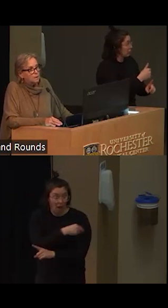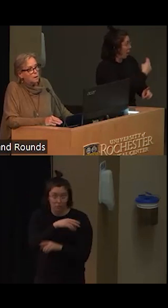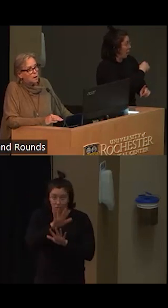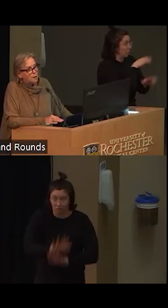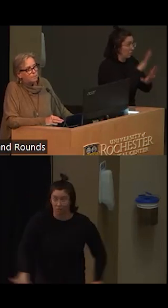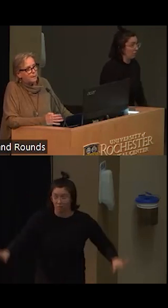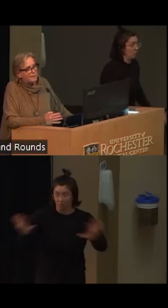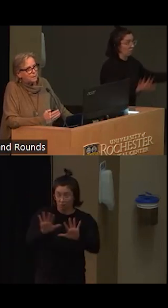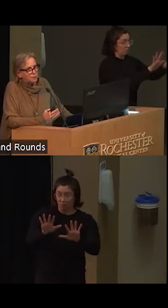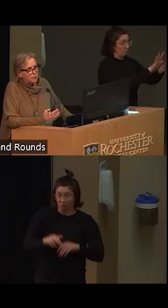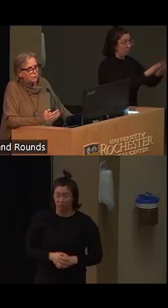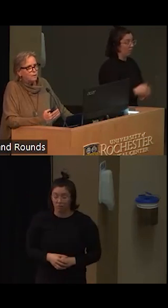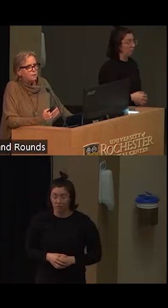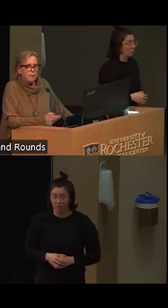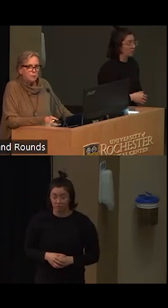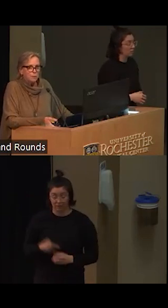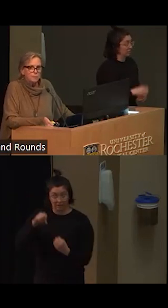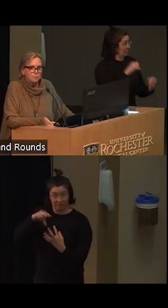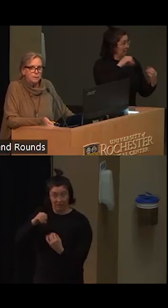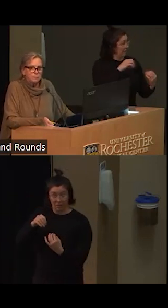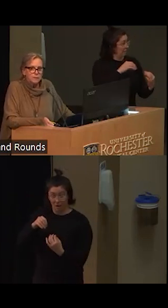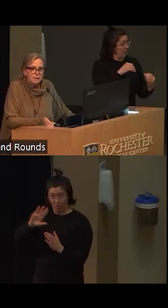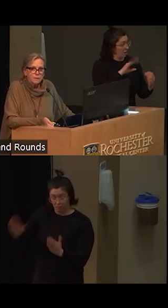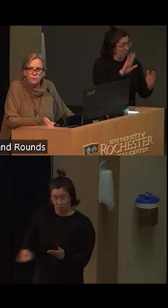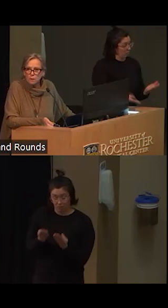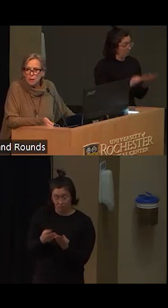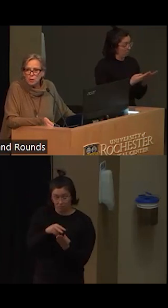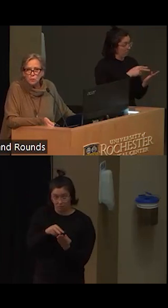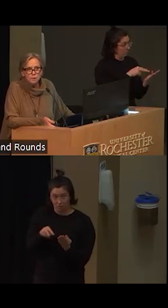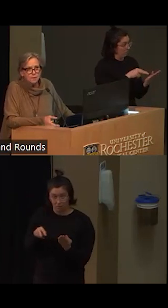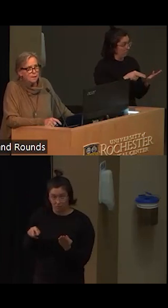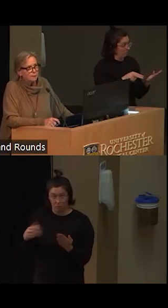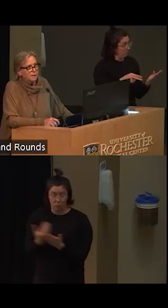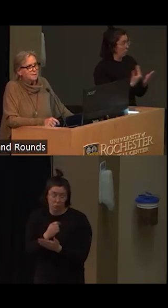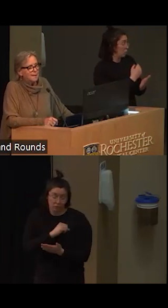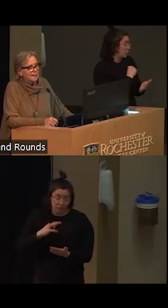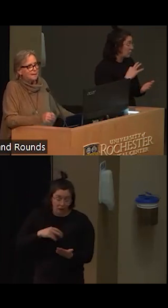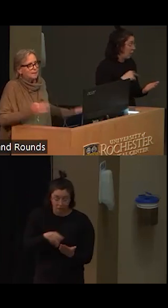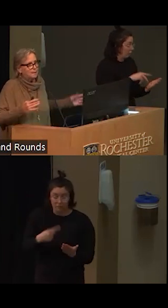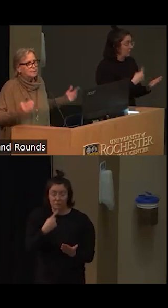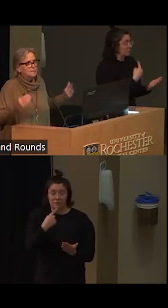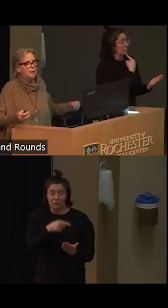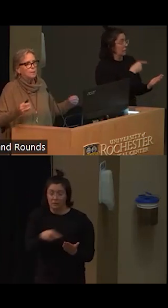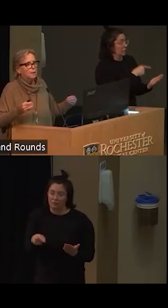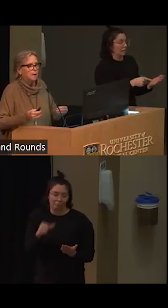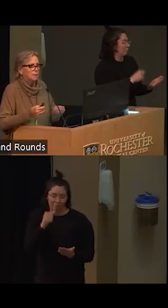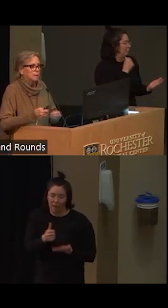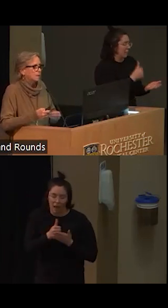but the feedback we've been receiving for Omar new staff is that it doesn't help connect the